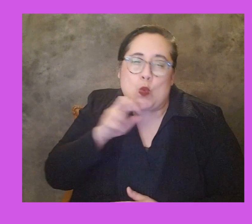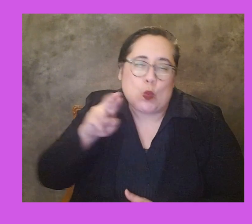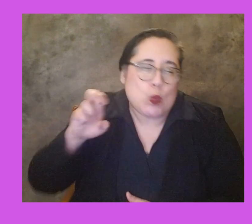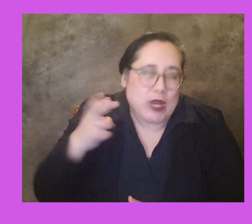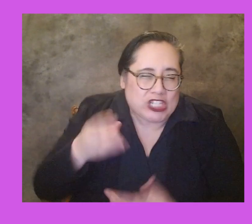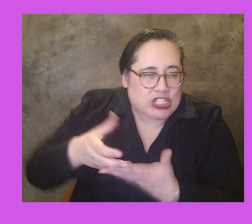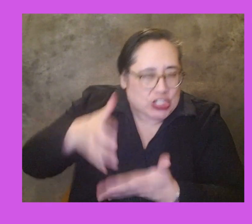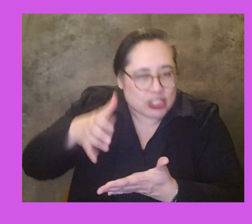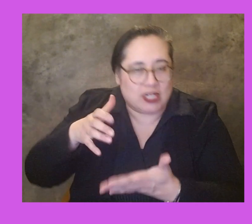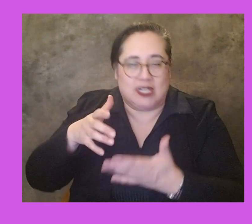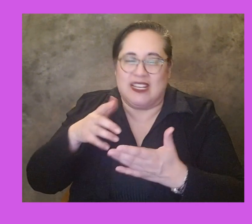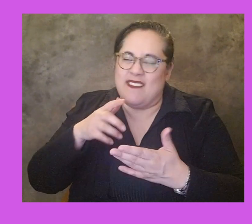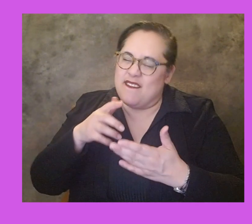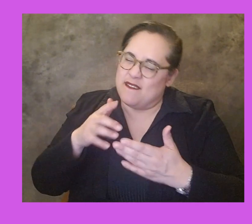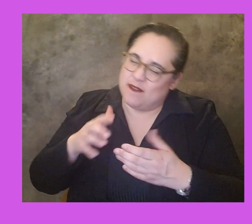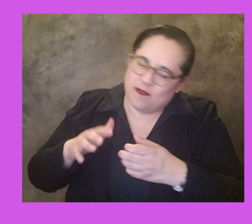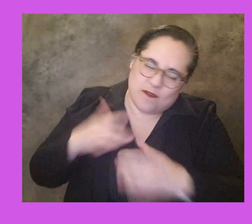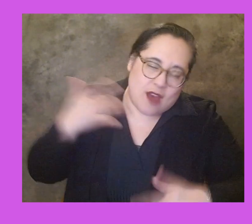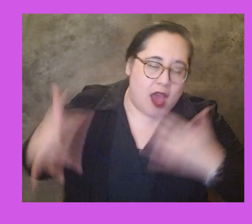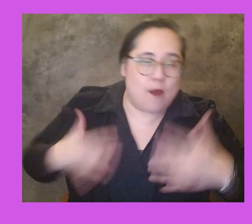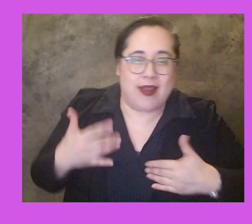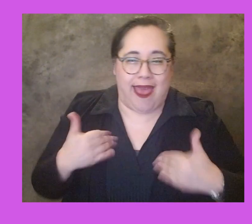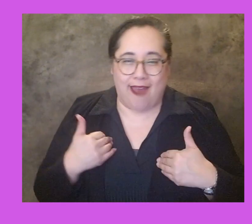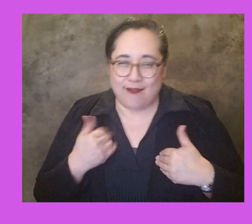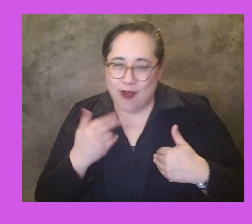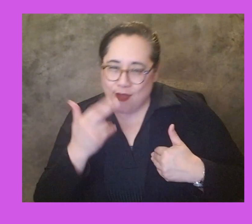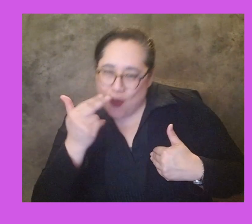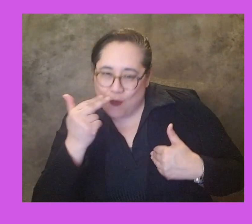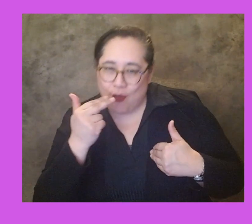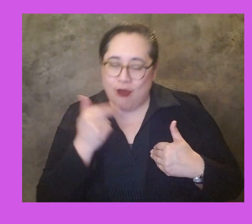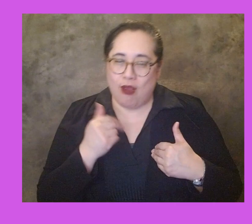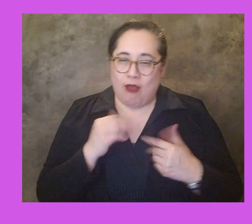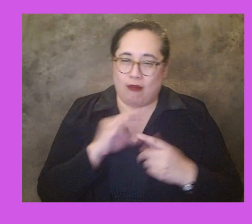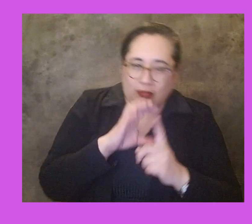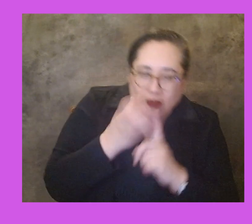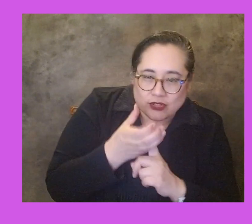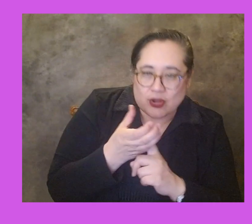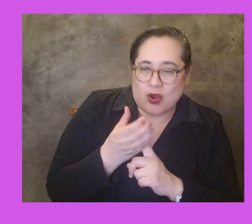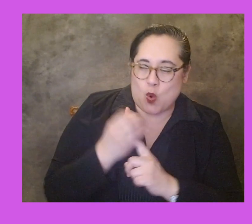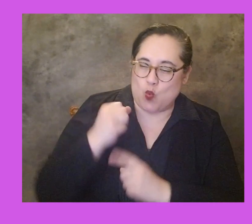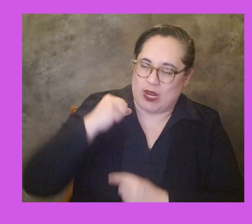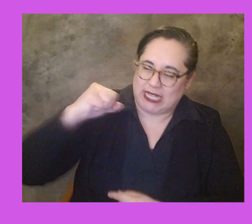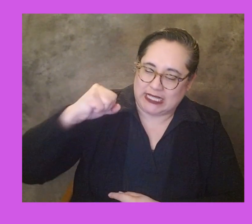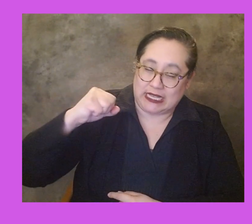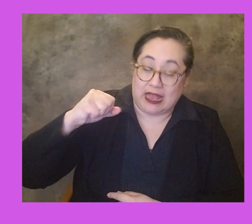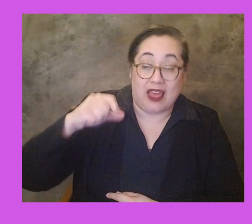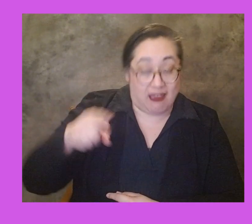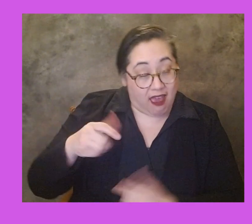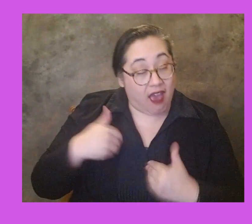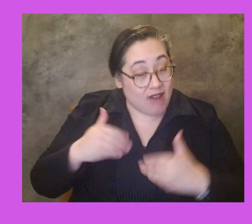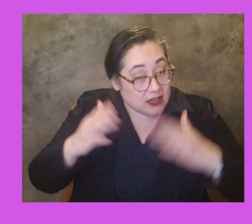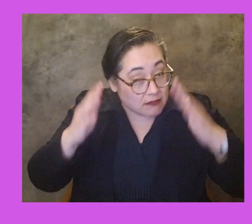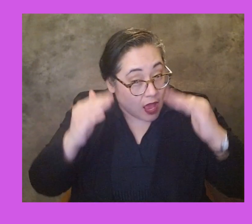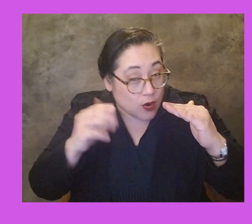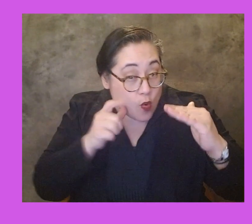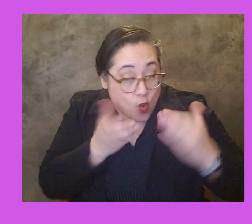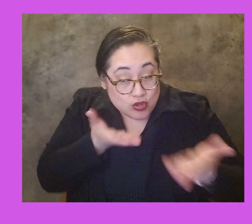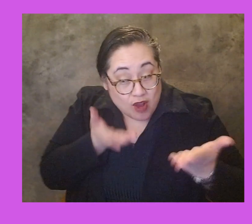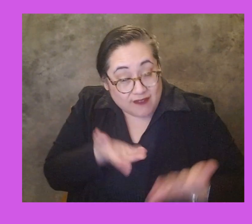resistance, and expectations of who serves it. Your role is not to speak for the deaf community,